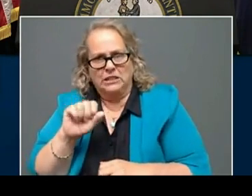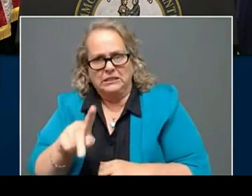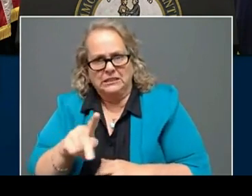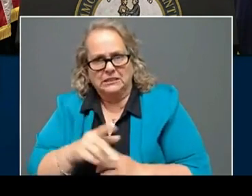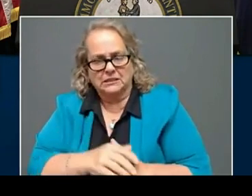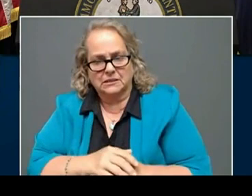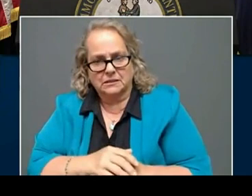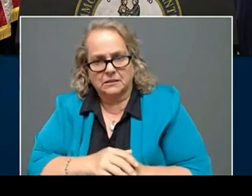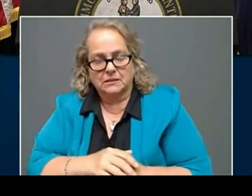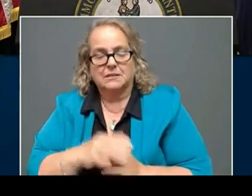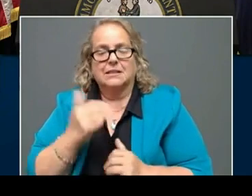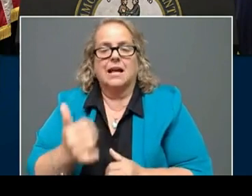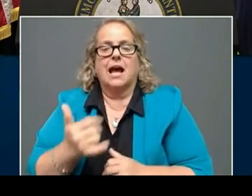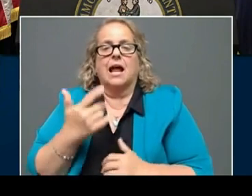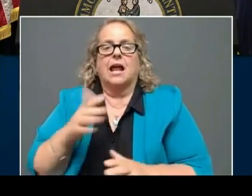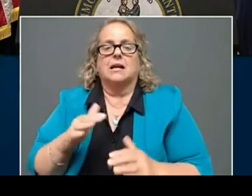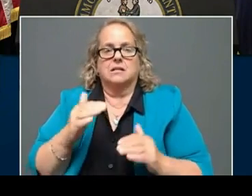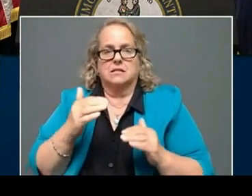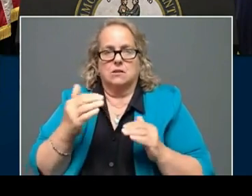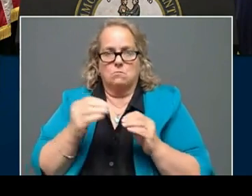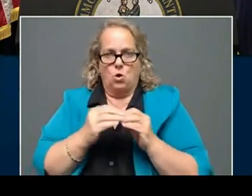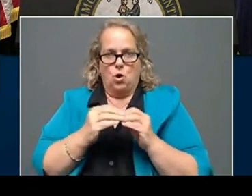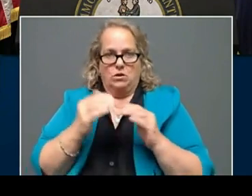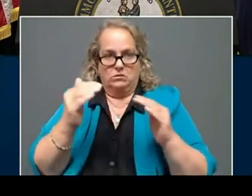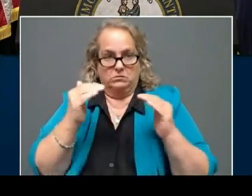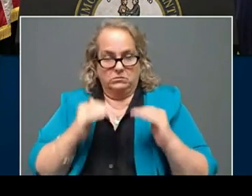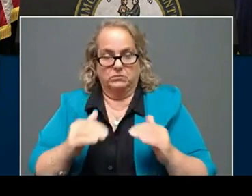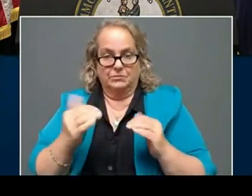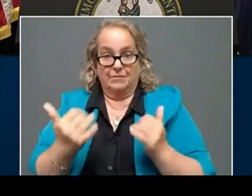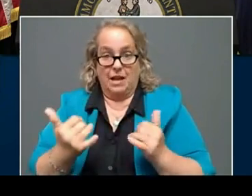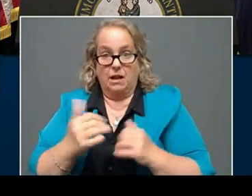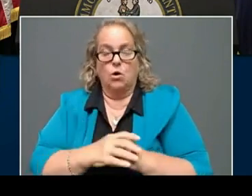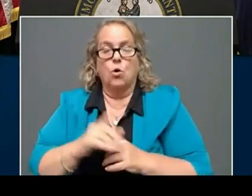a step down if this is concerning, where is it really concerning? These